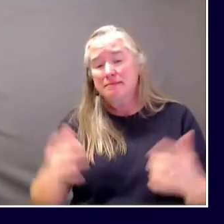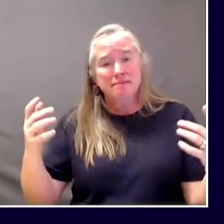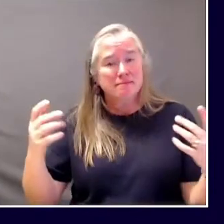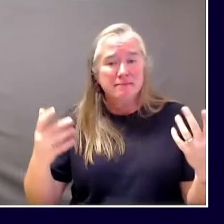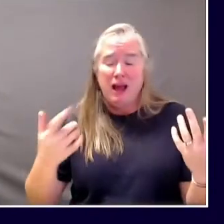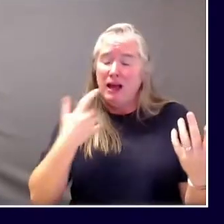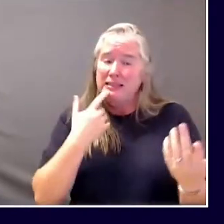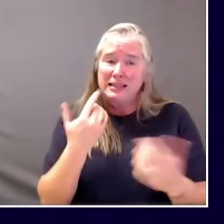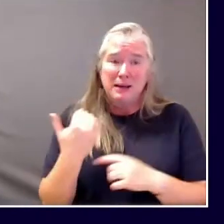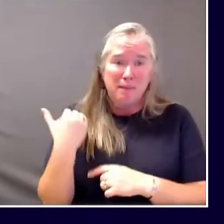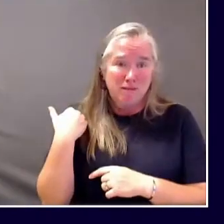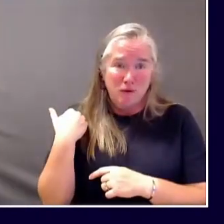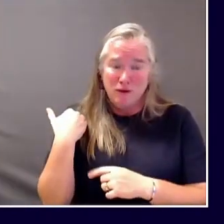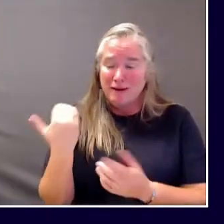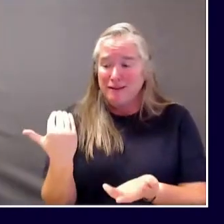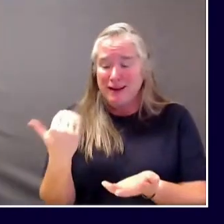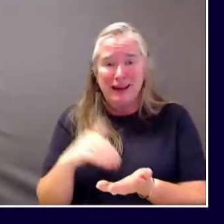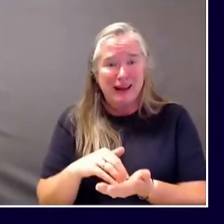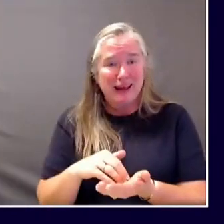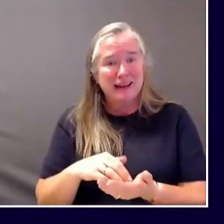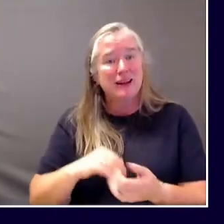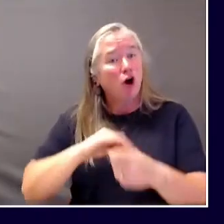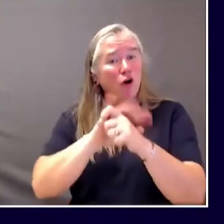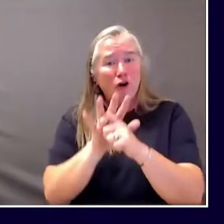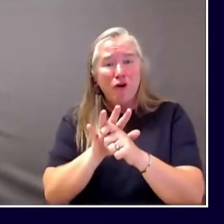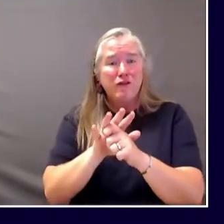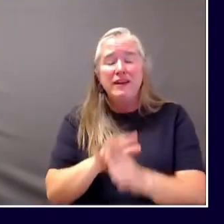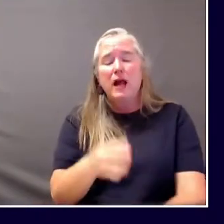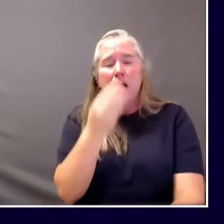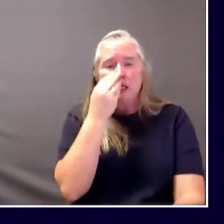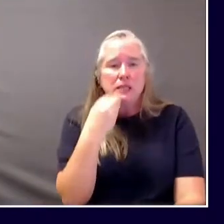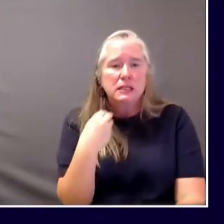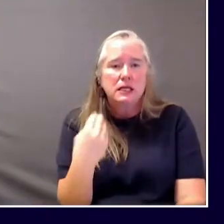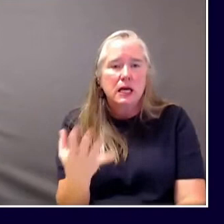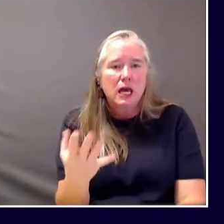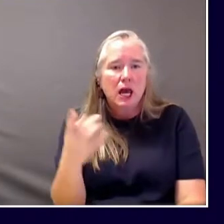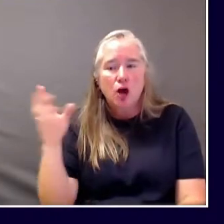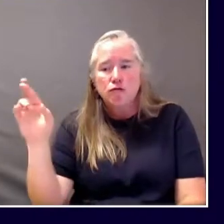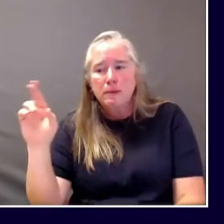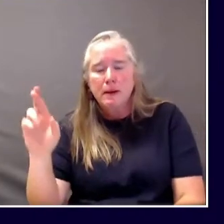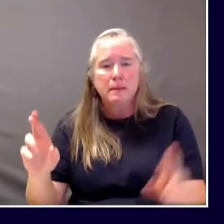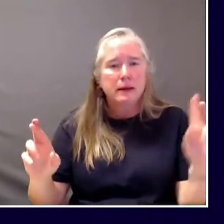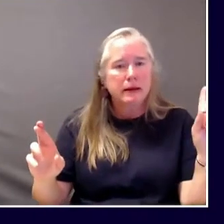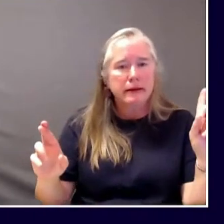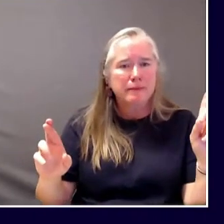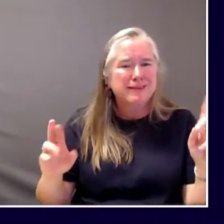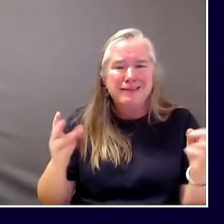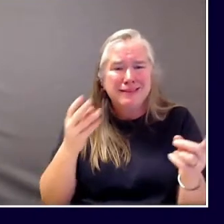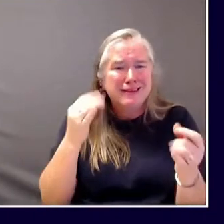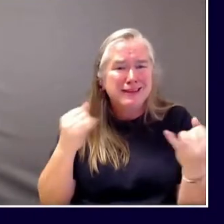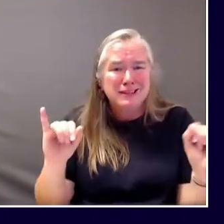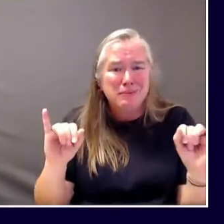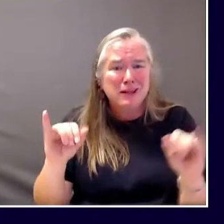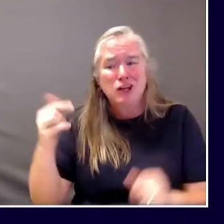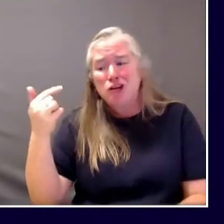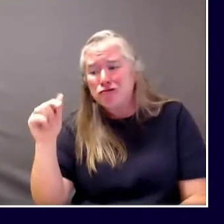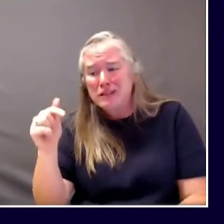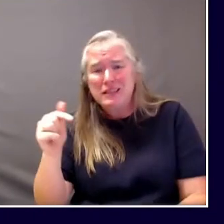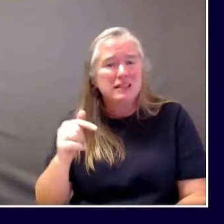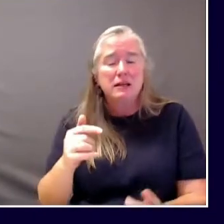again this virus doesn't know doesn't care what the Republican